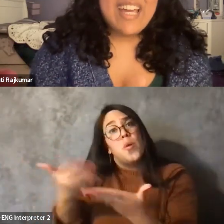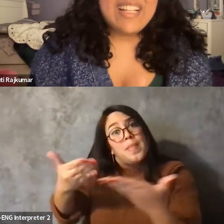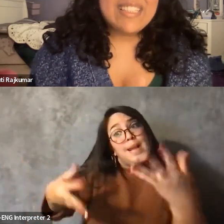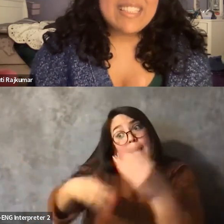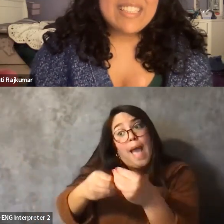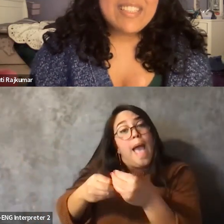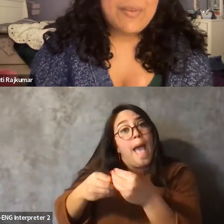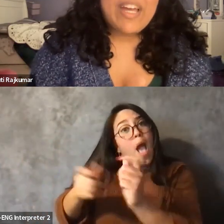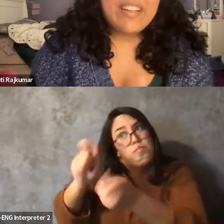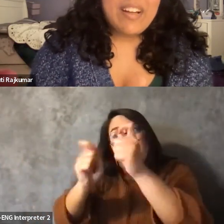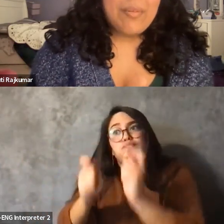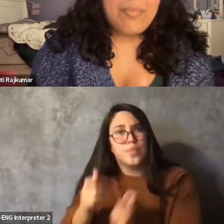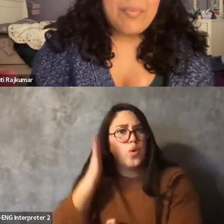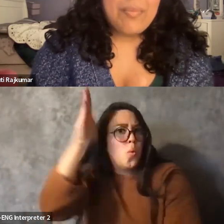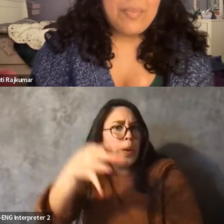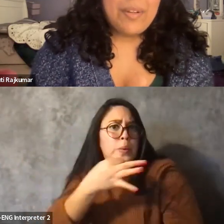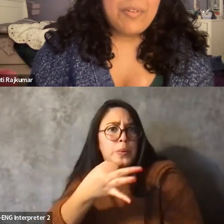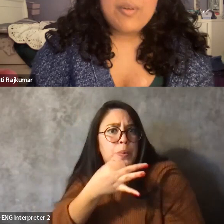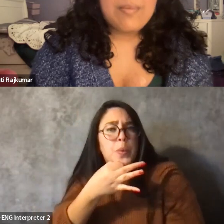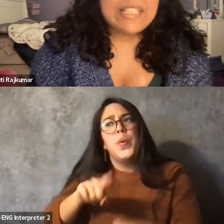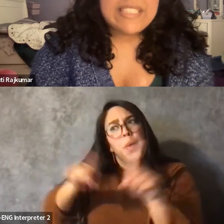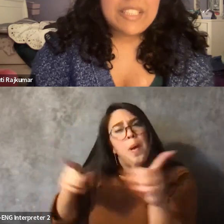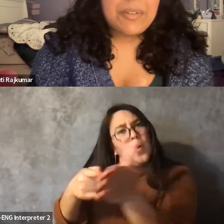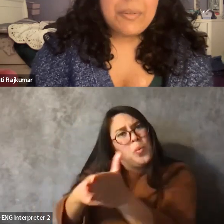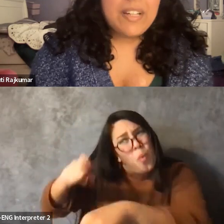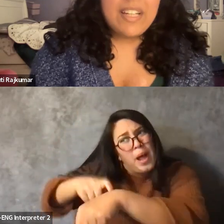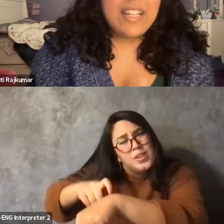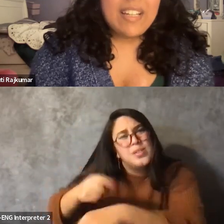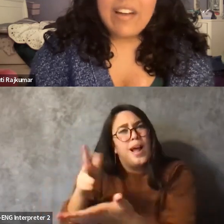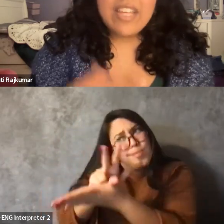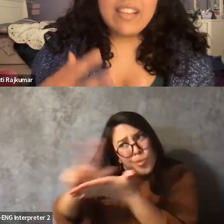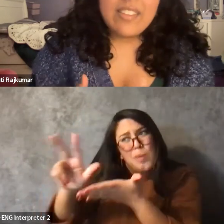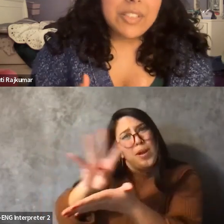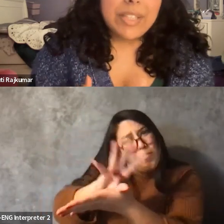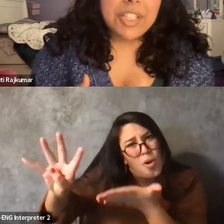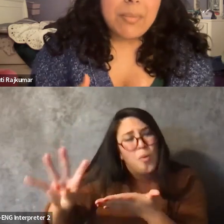And so I ended up, you know, doing my best to navigate that situation,